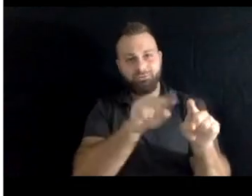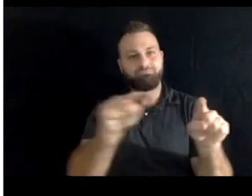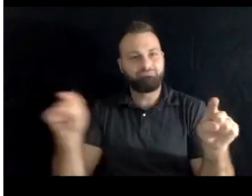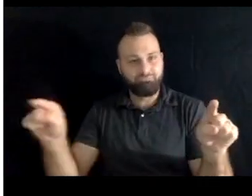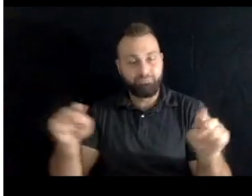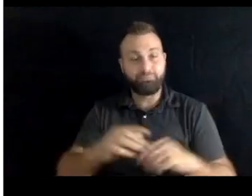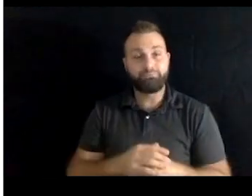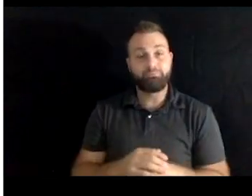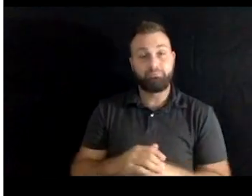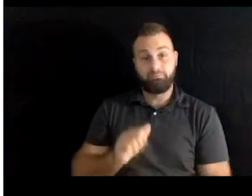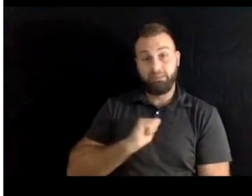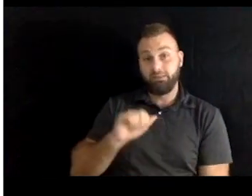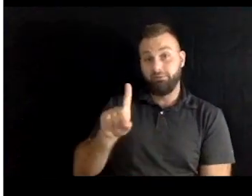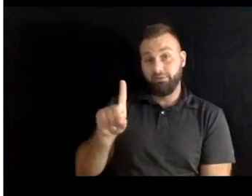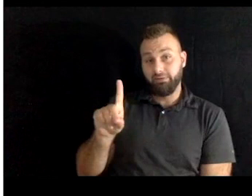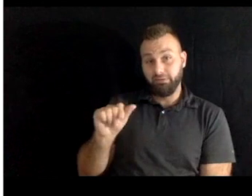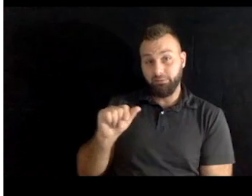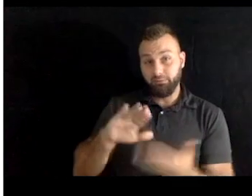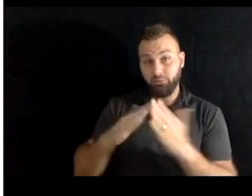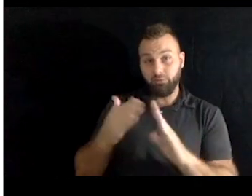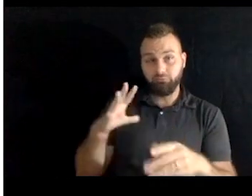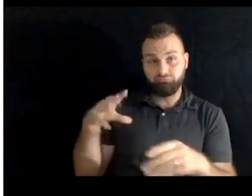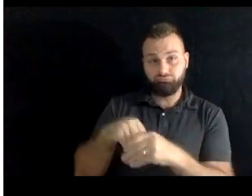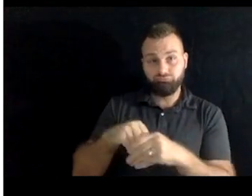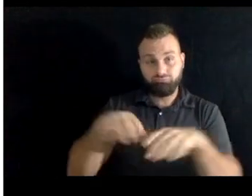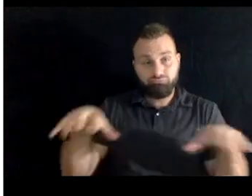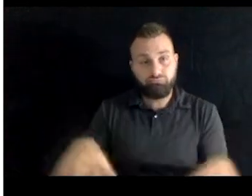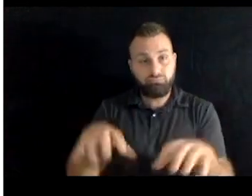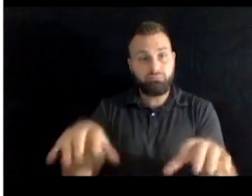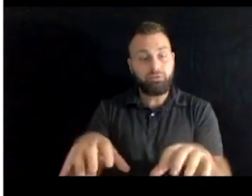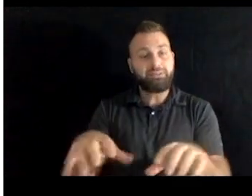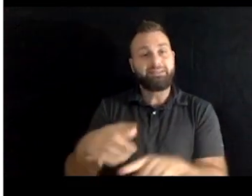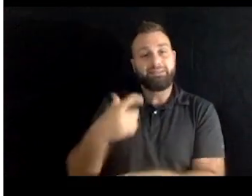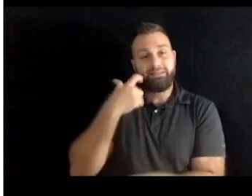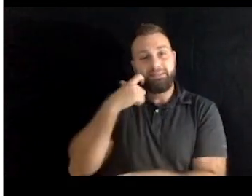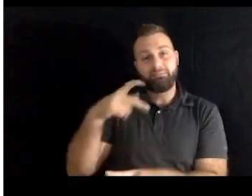community ,for the past five years, I've served on the Pennsylvania Rehabilitation Council,